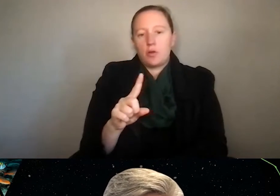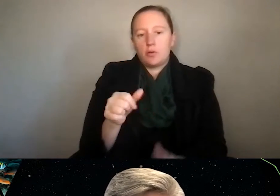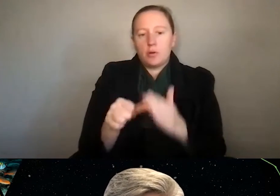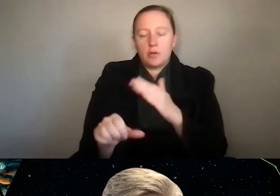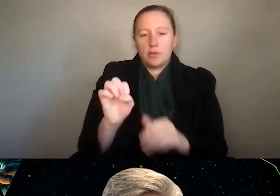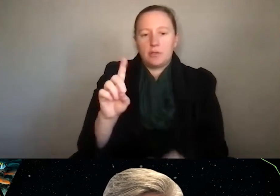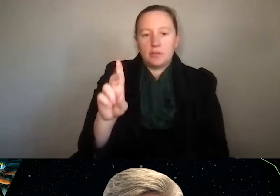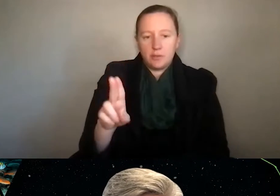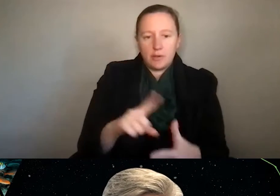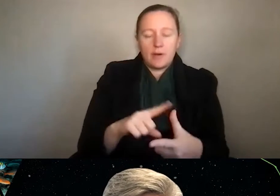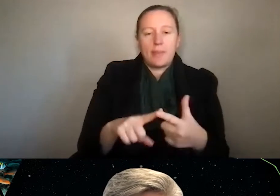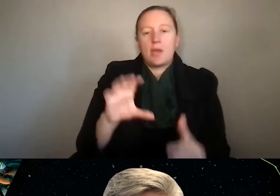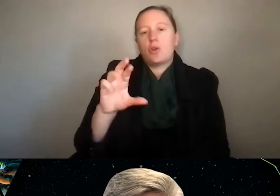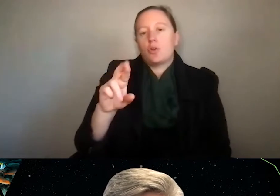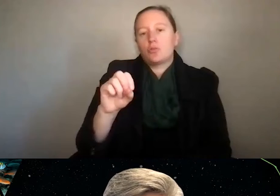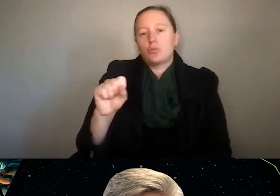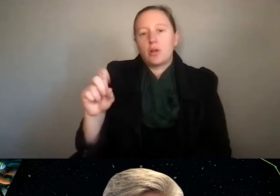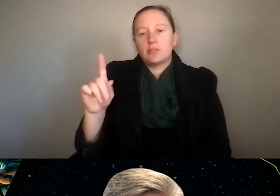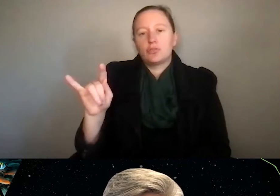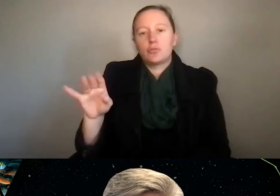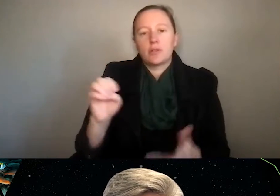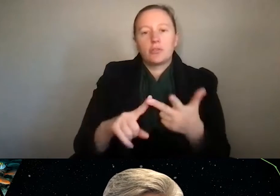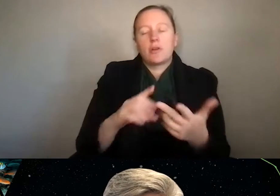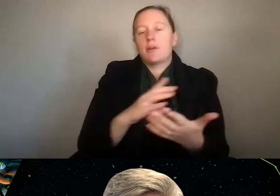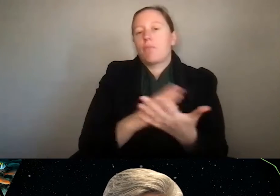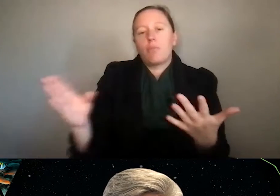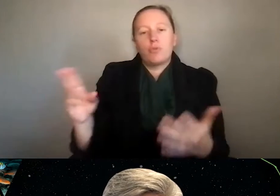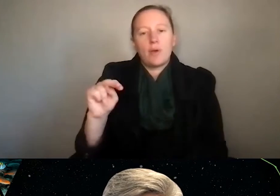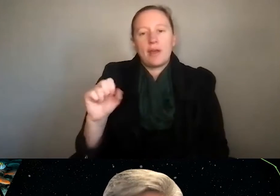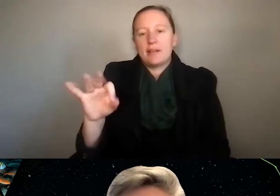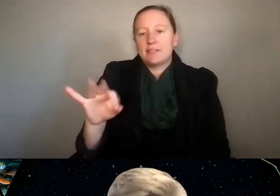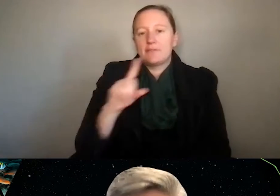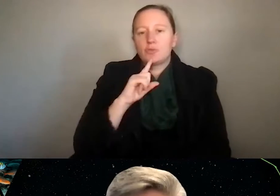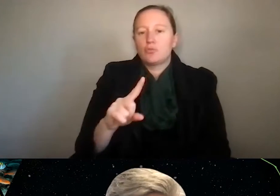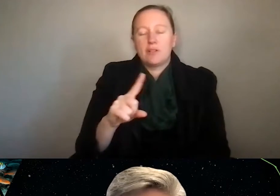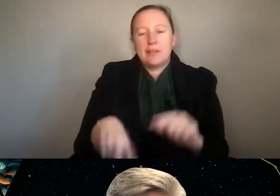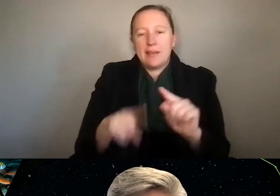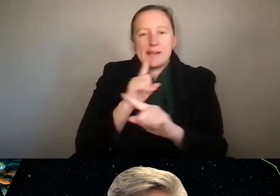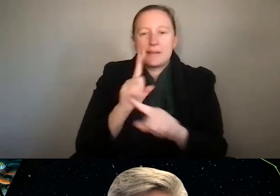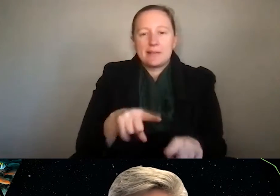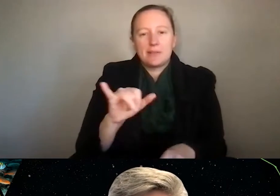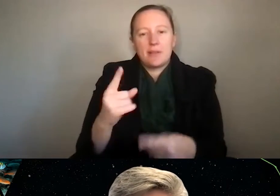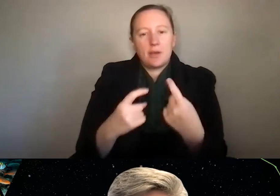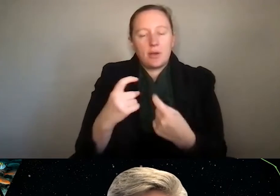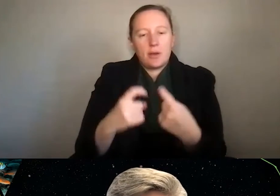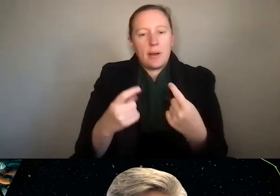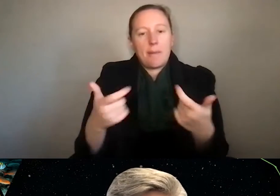the RLS Directorate as well as cross the NSF. It'll be hard to answer that question The big picture thing that we've